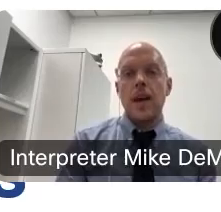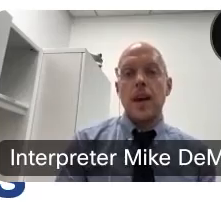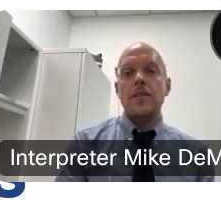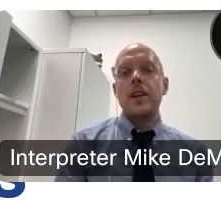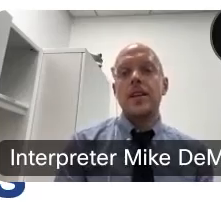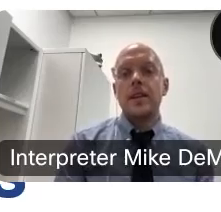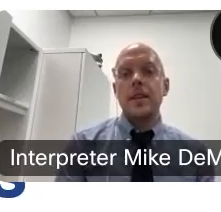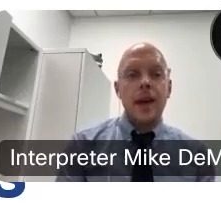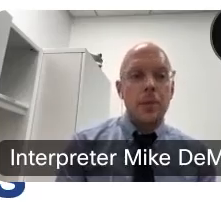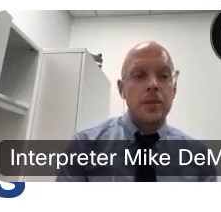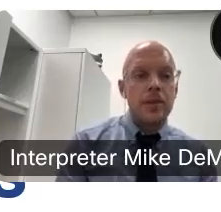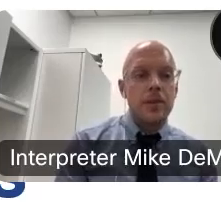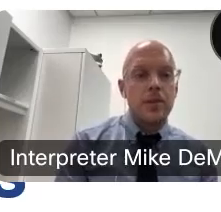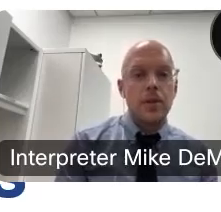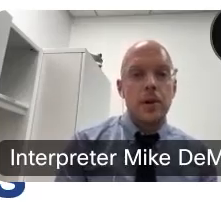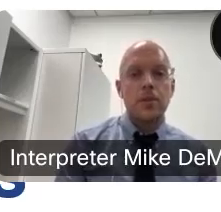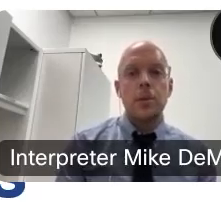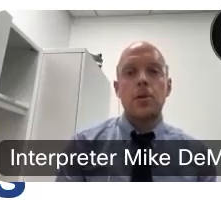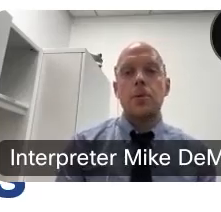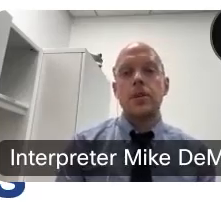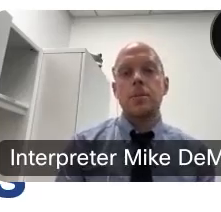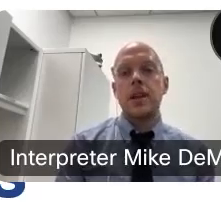And finally, the captions should also be properly placed.